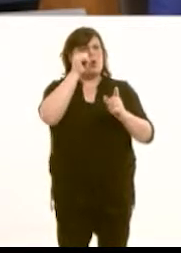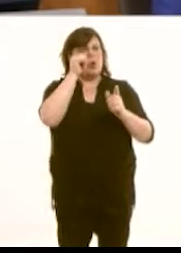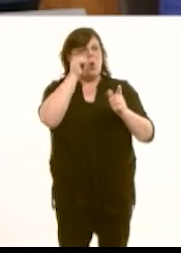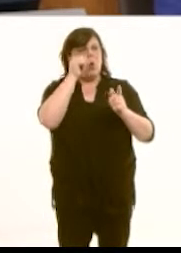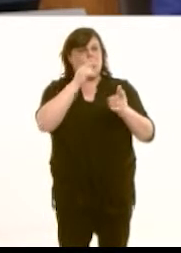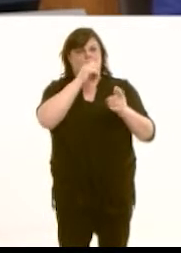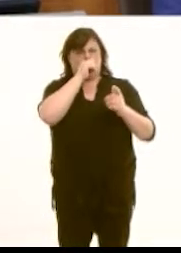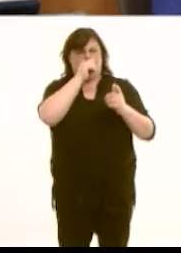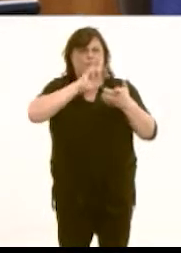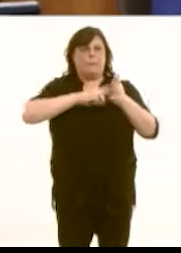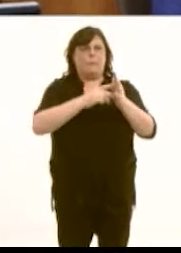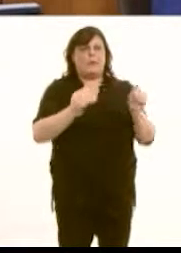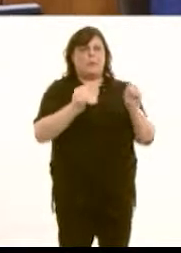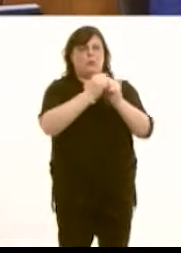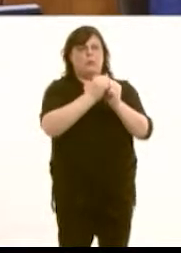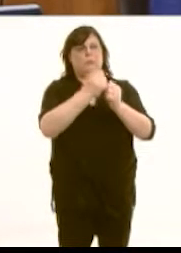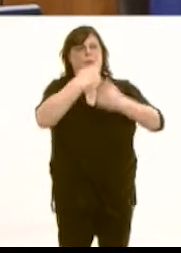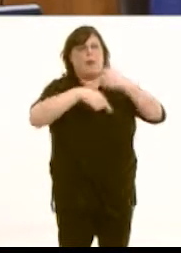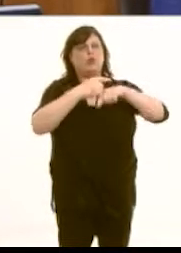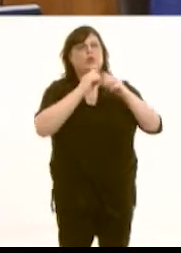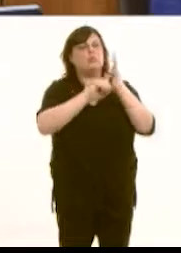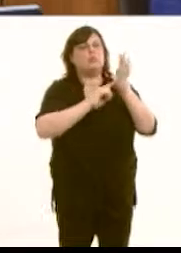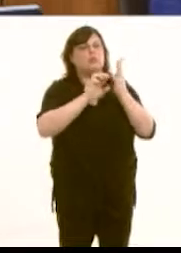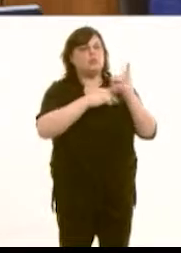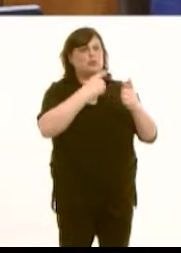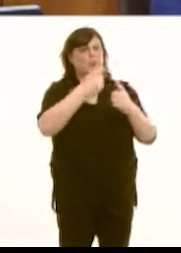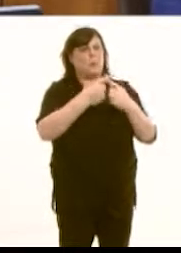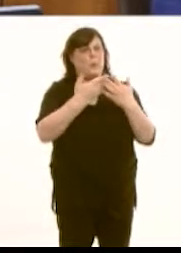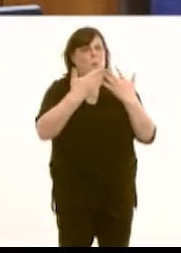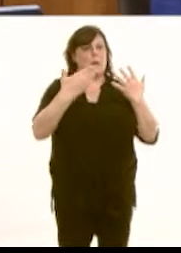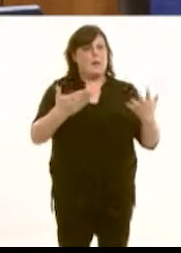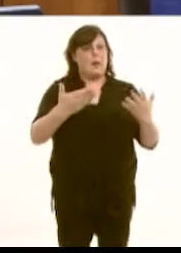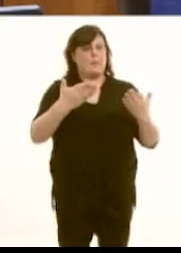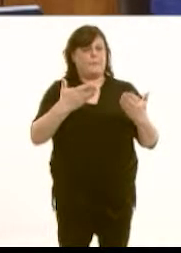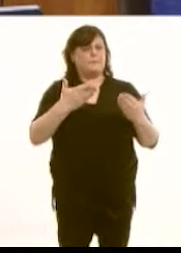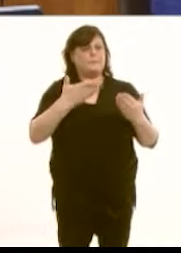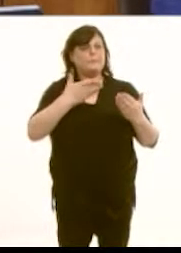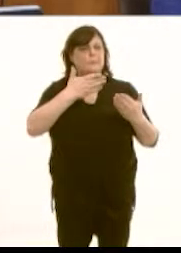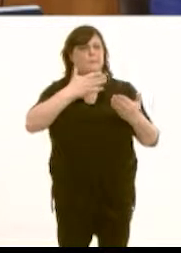progressing with the full business case, which is currently expected to be received in April.